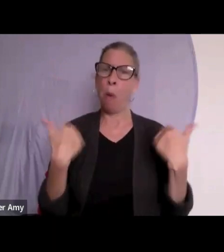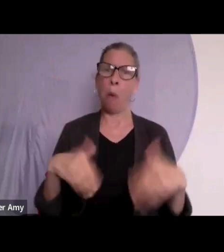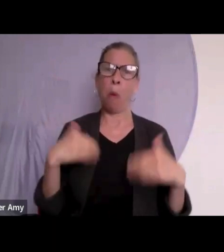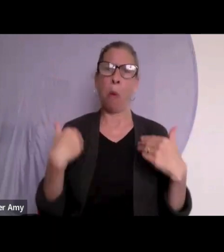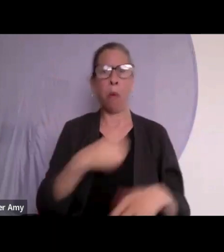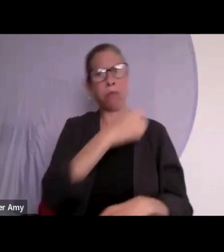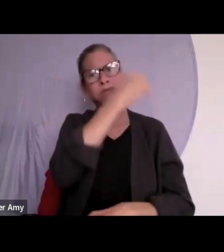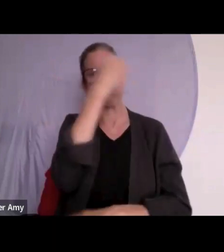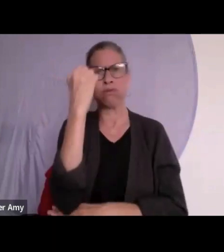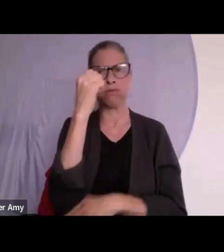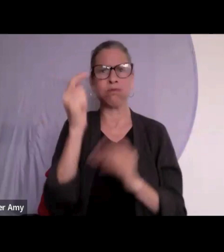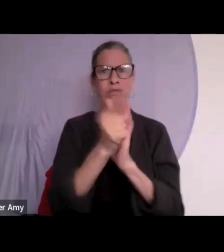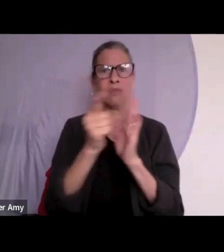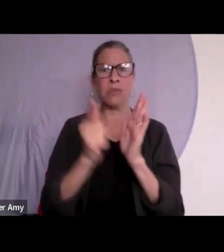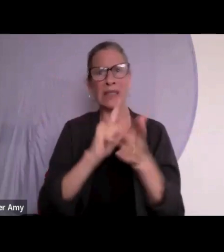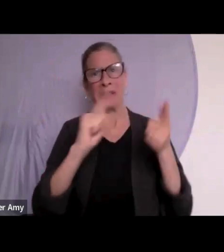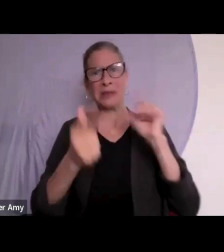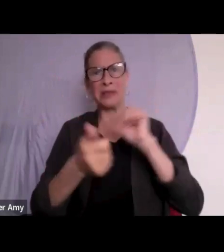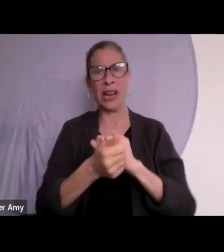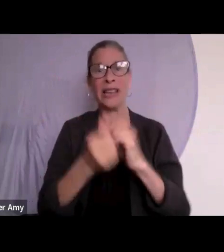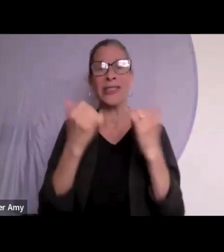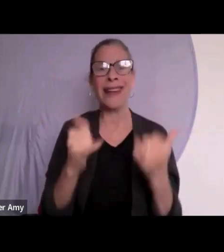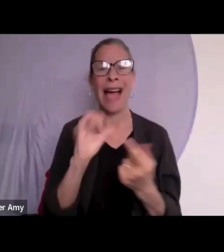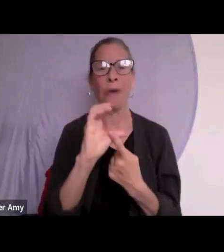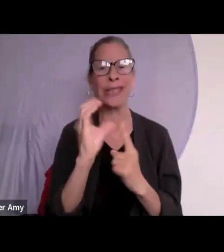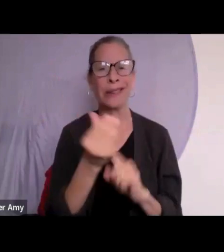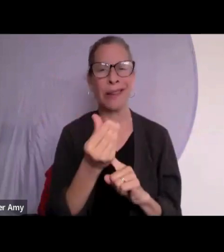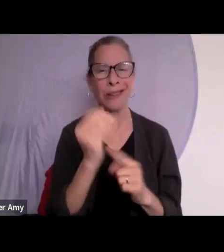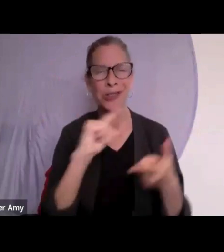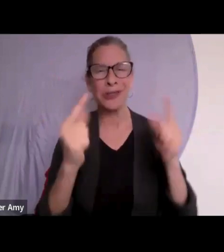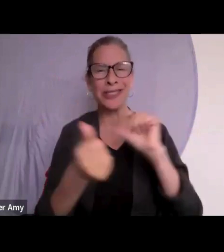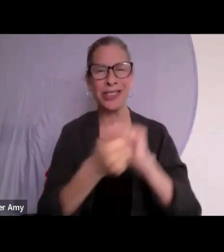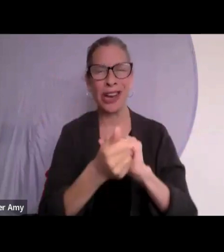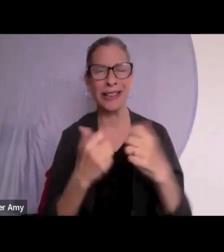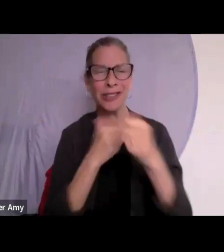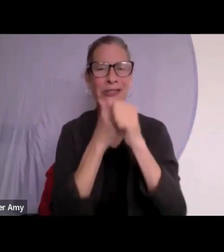change. Now it's about the cultural change, and, and we're